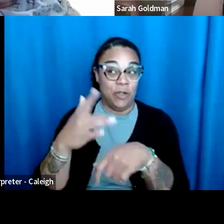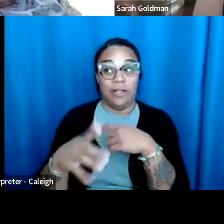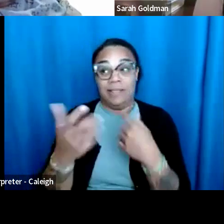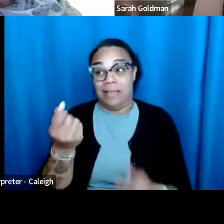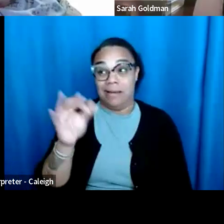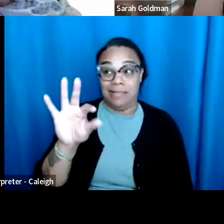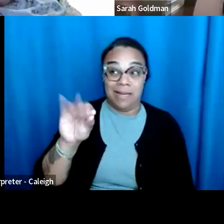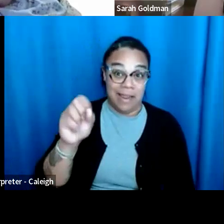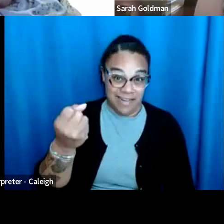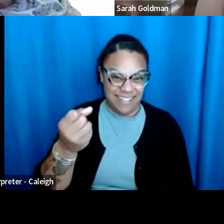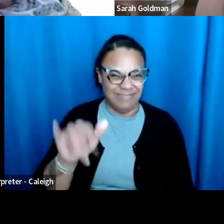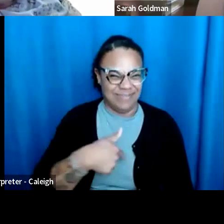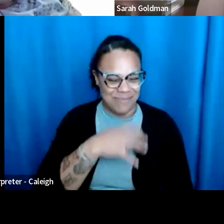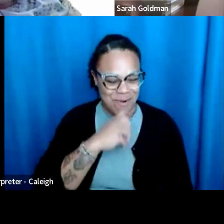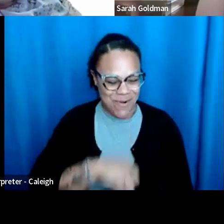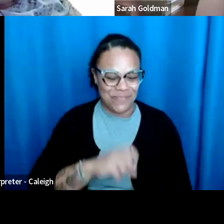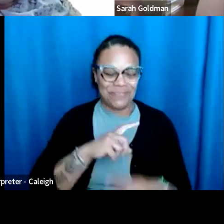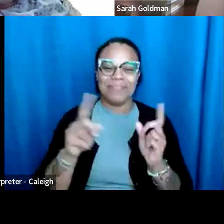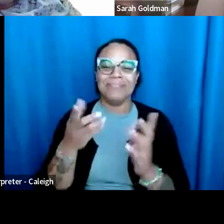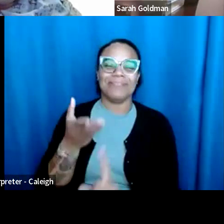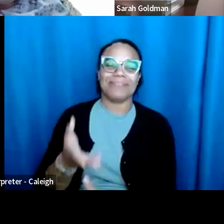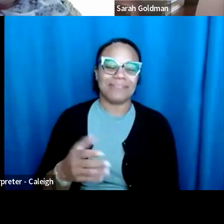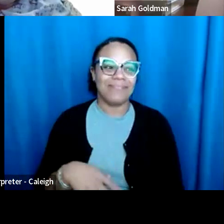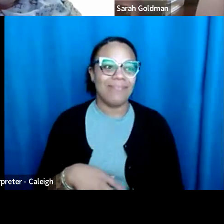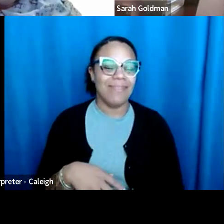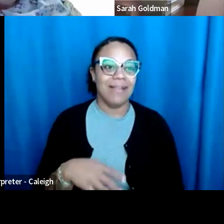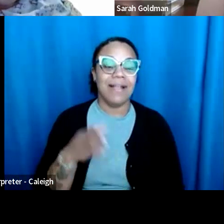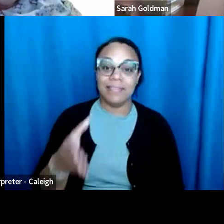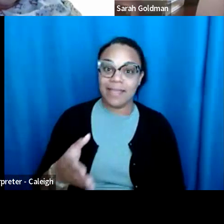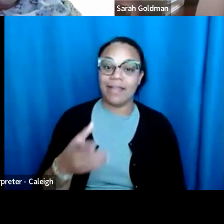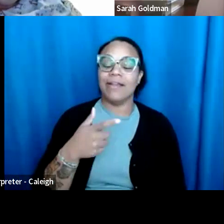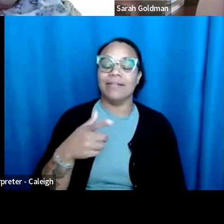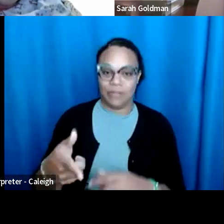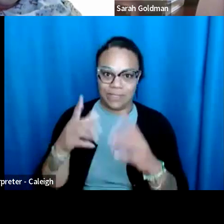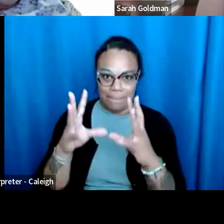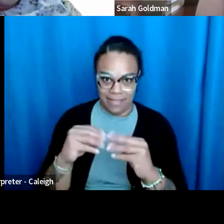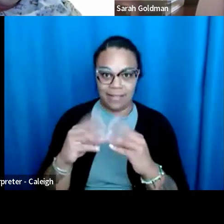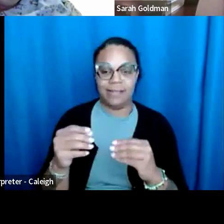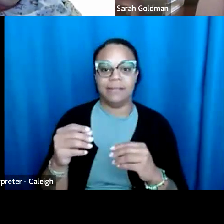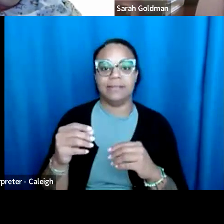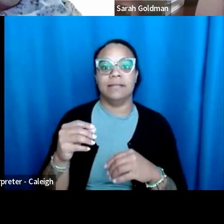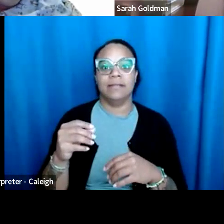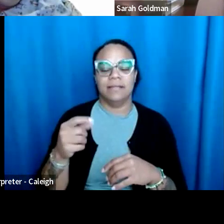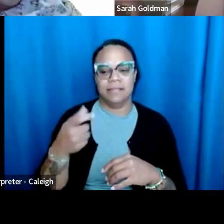That I went to these meetings and people were angry and upset.